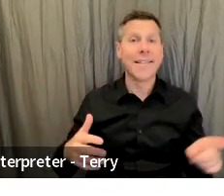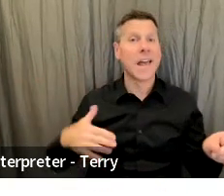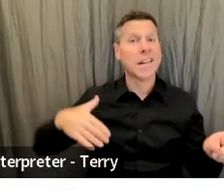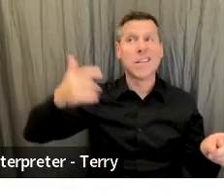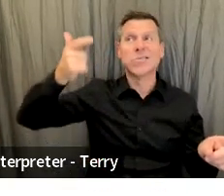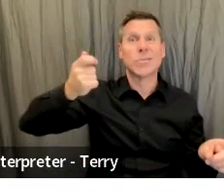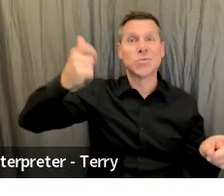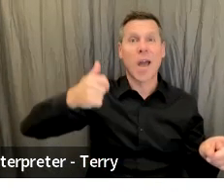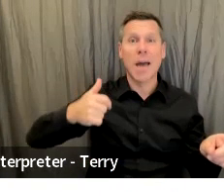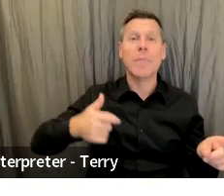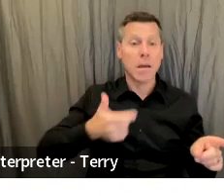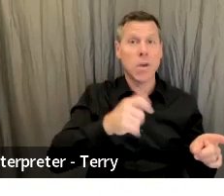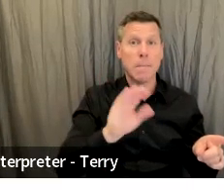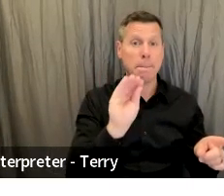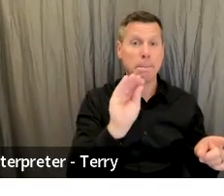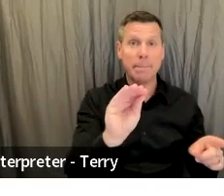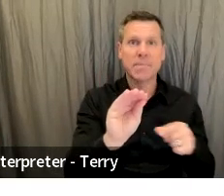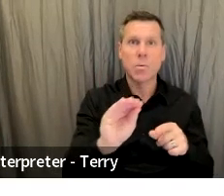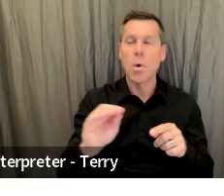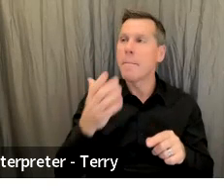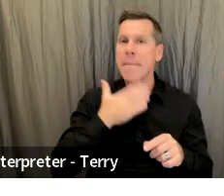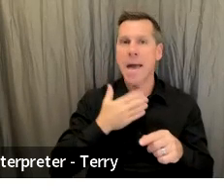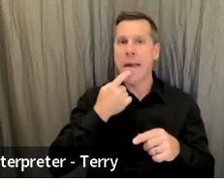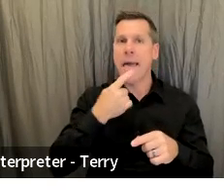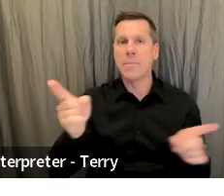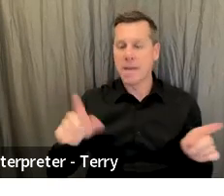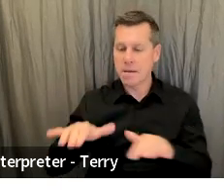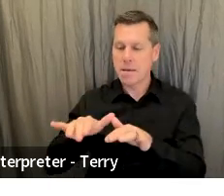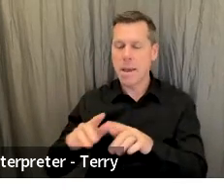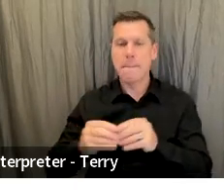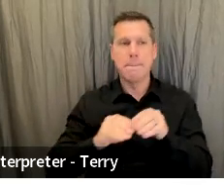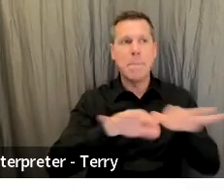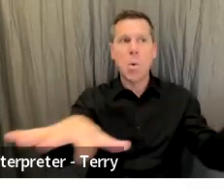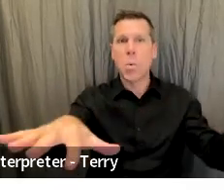I get questions about how to view their grades. And so we included all of that here